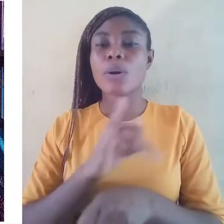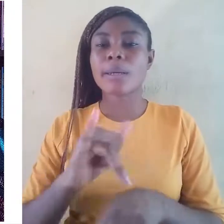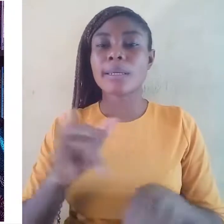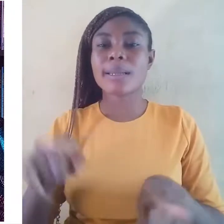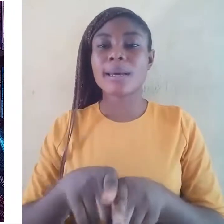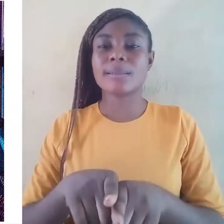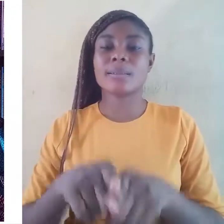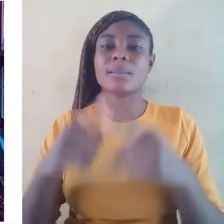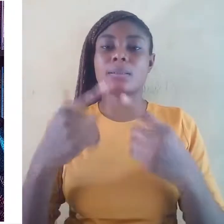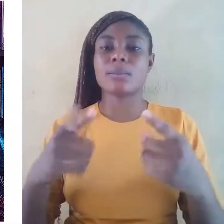2.